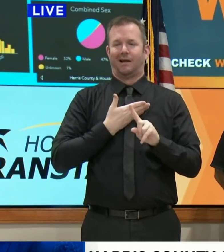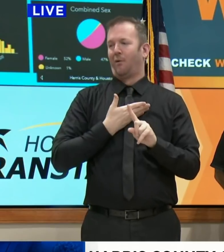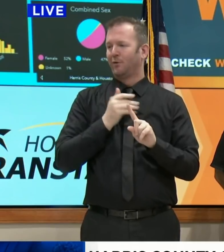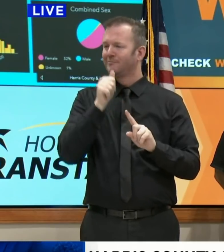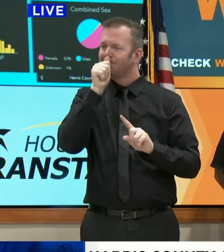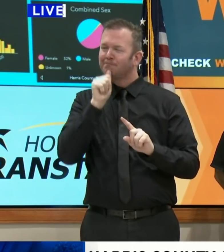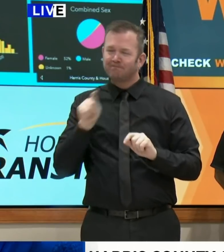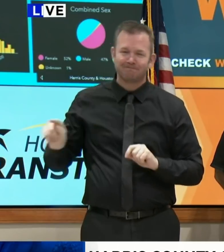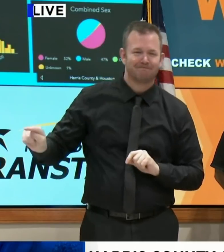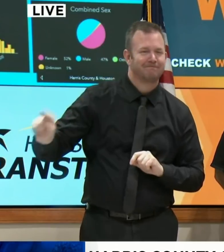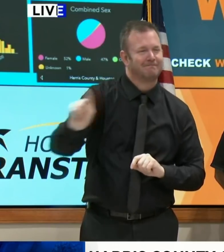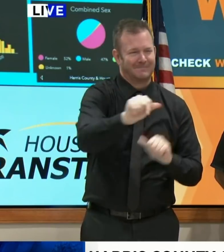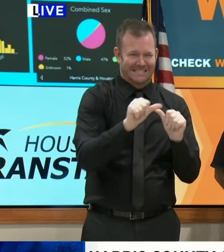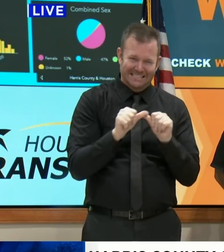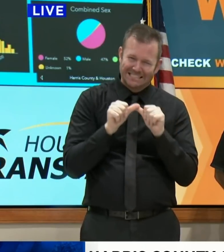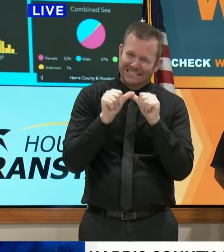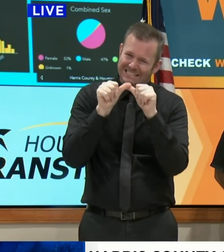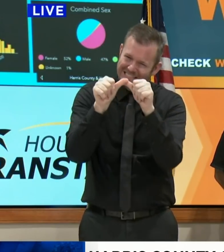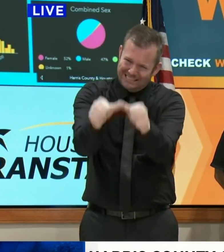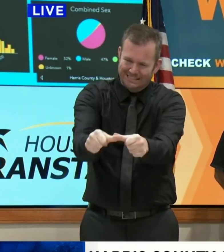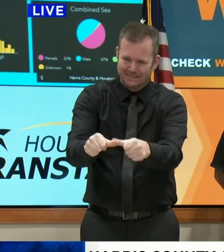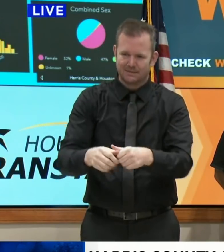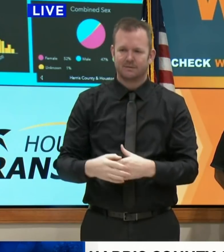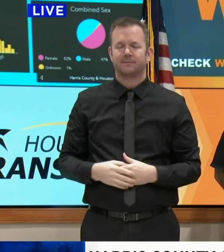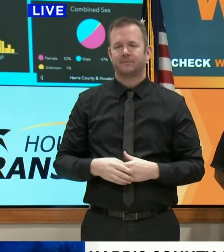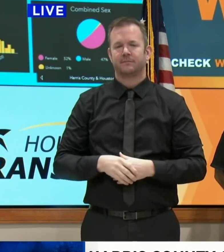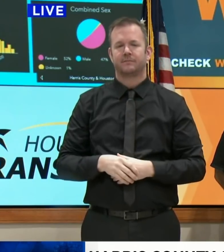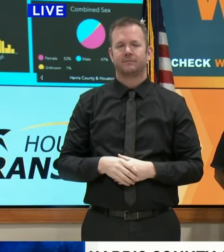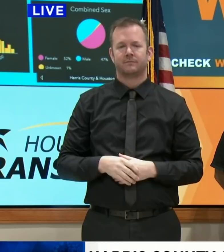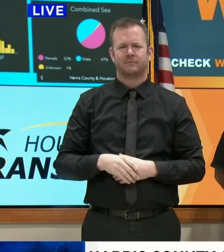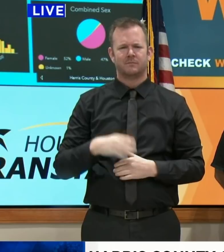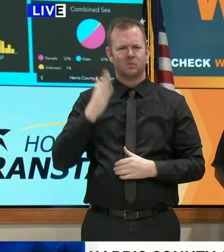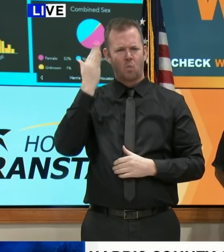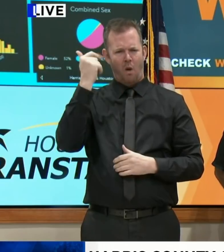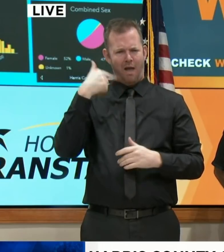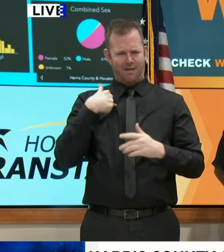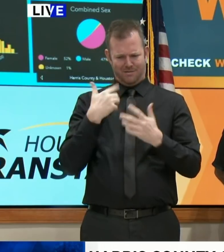is another one so this is a tough one but building a tough one but building a strong economy building strong economy building a resilient community has